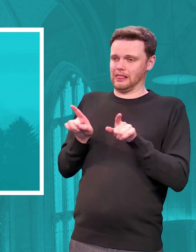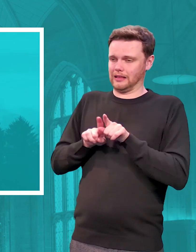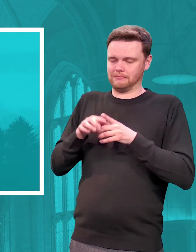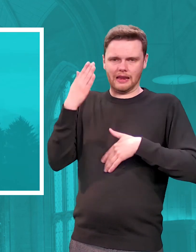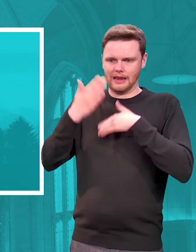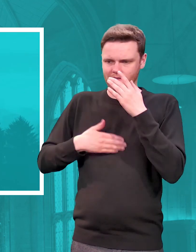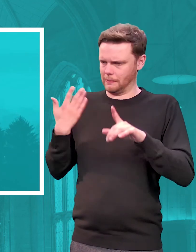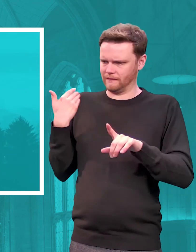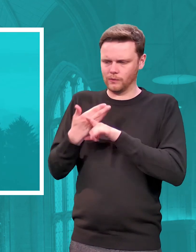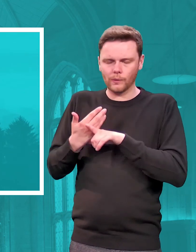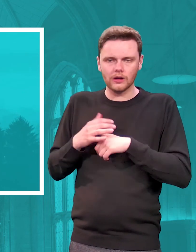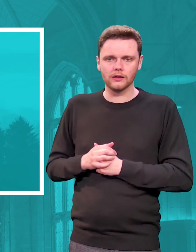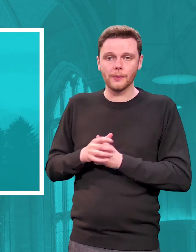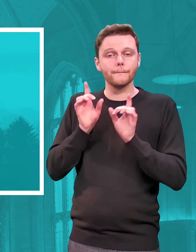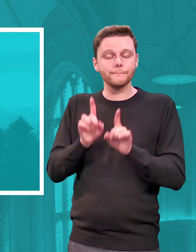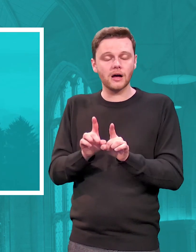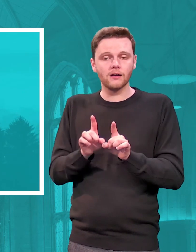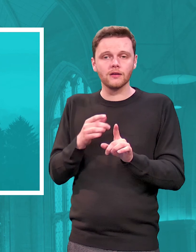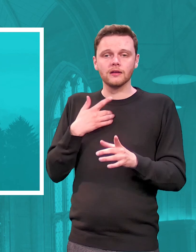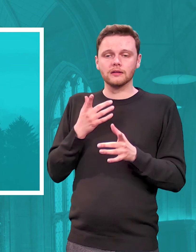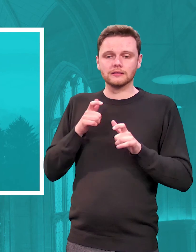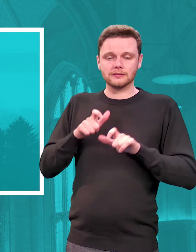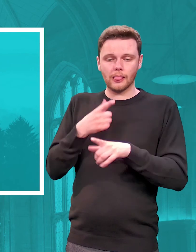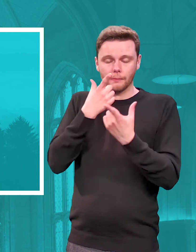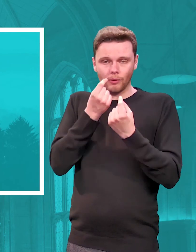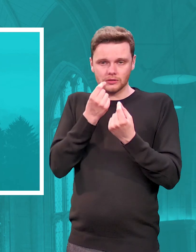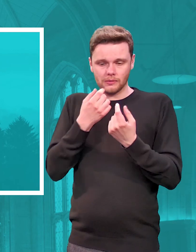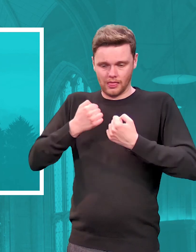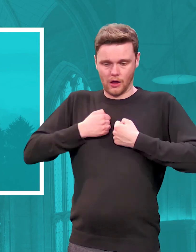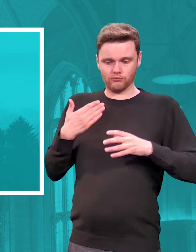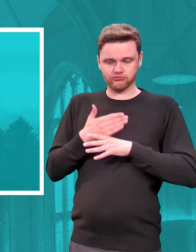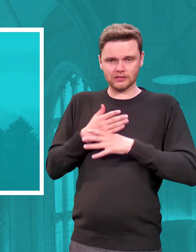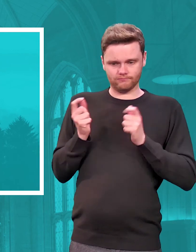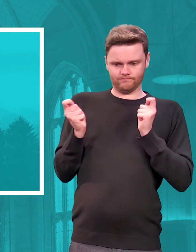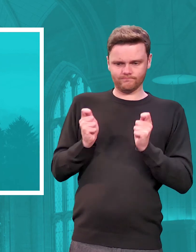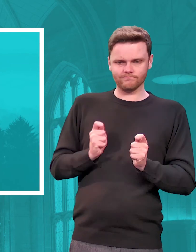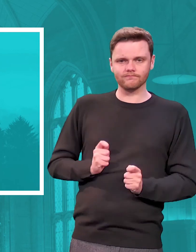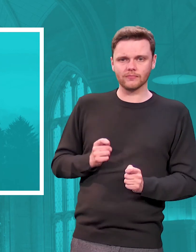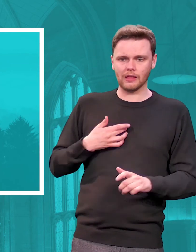it was nevertheless possible to adapt our practices while retaining our principles.